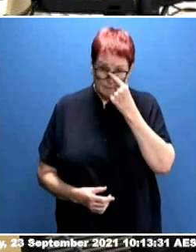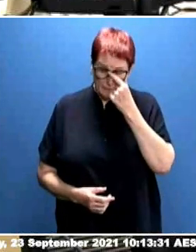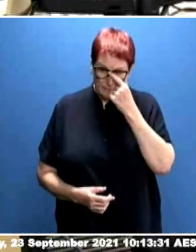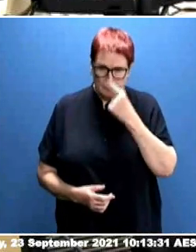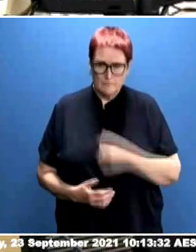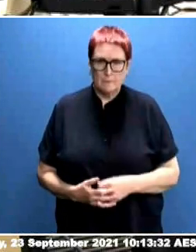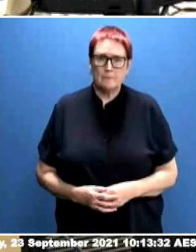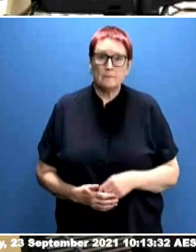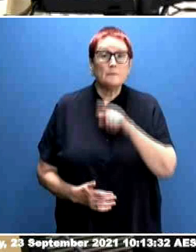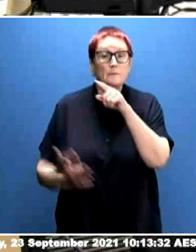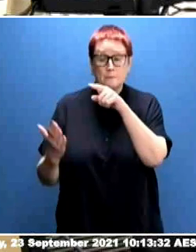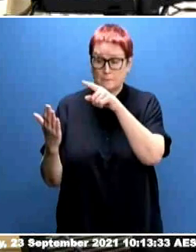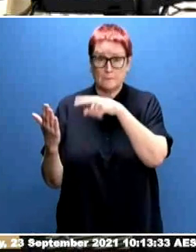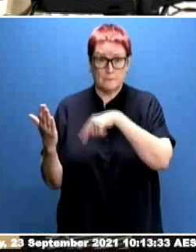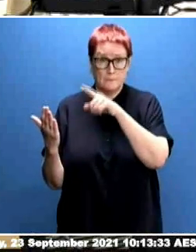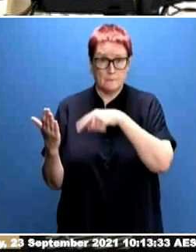in this section of the report you've referred to